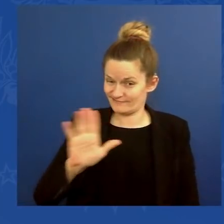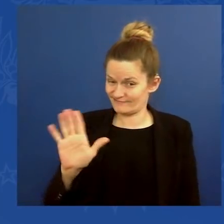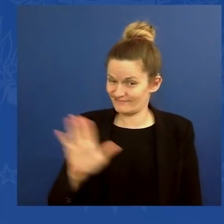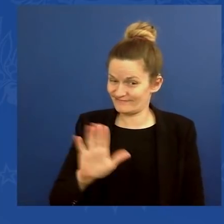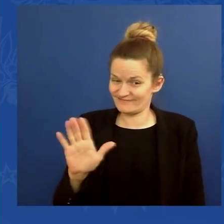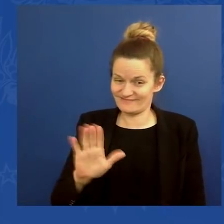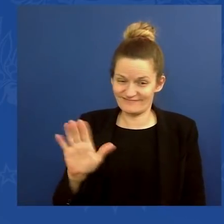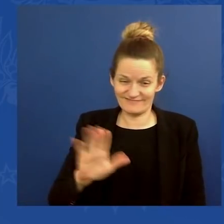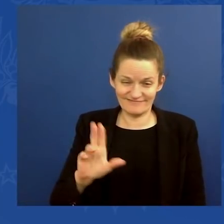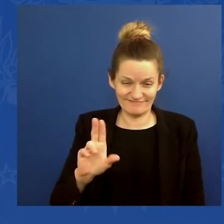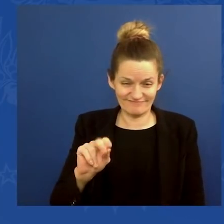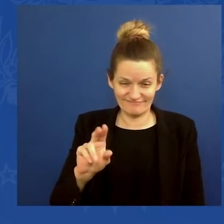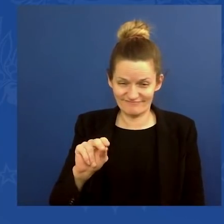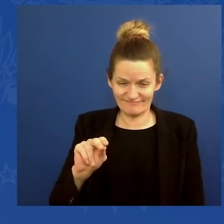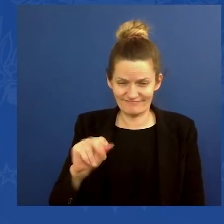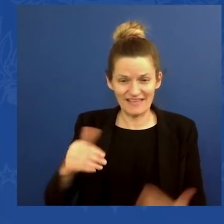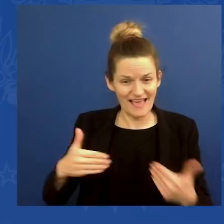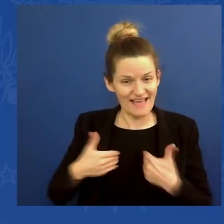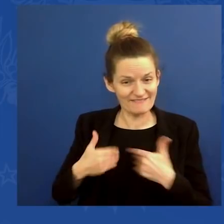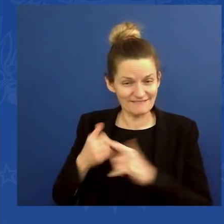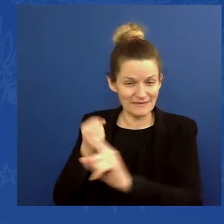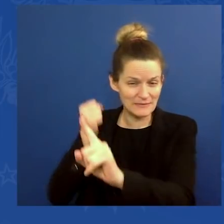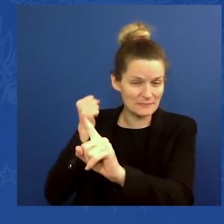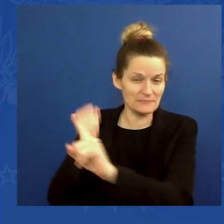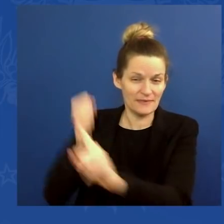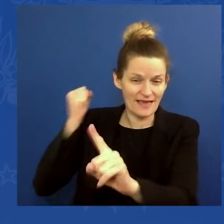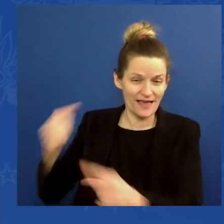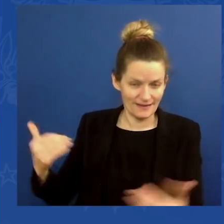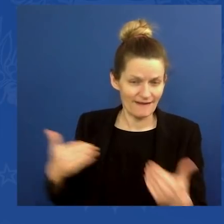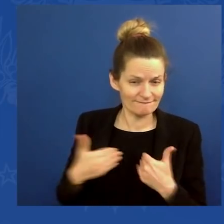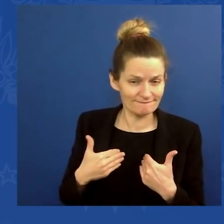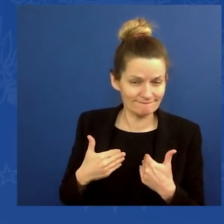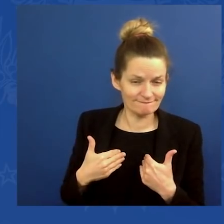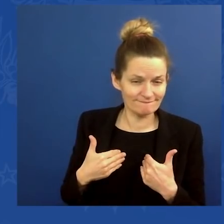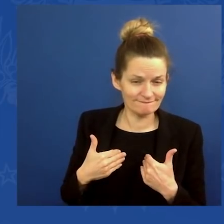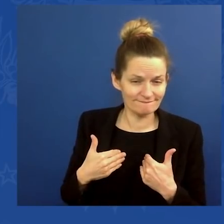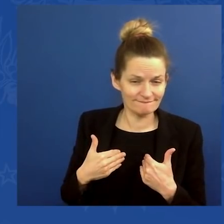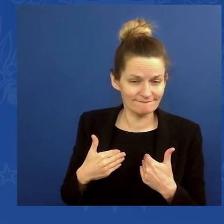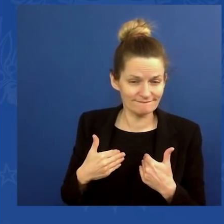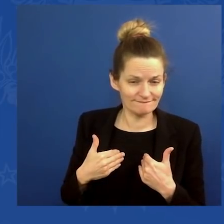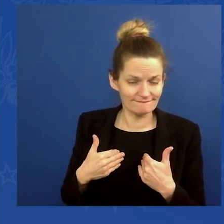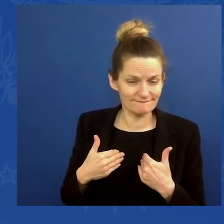this cost is going so high. That's a little -- you know, everybody talks about Germany